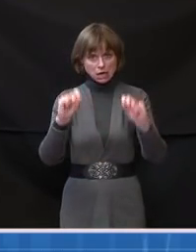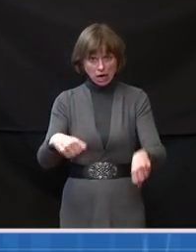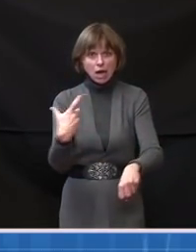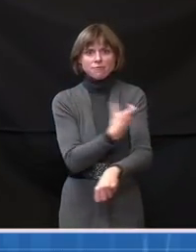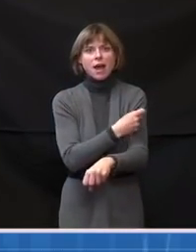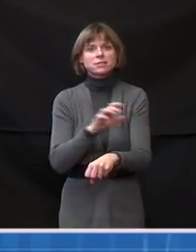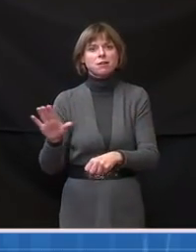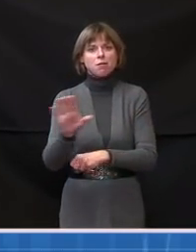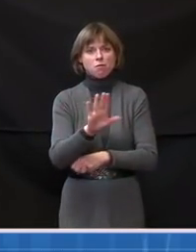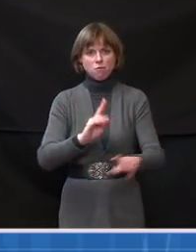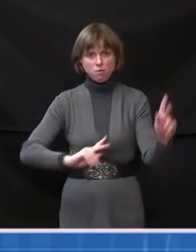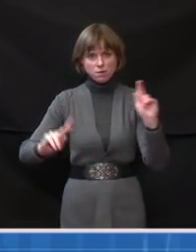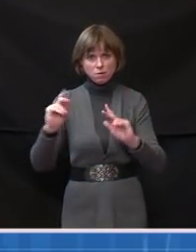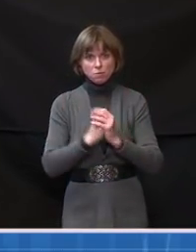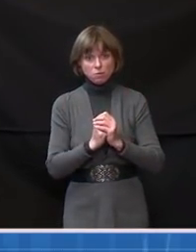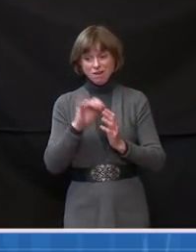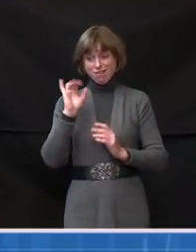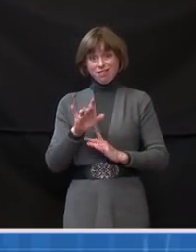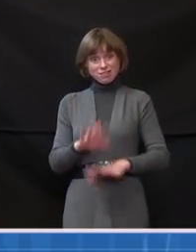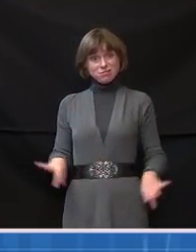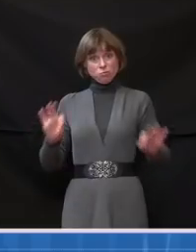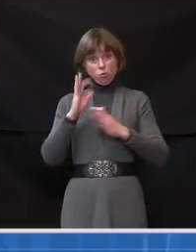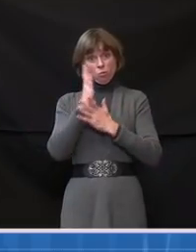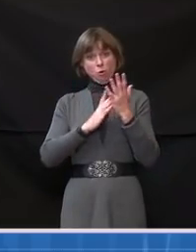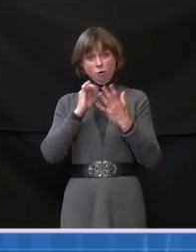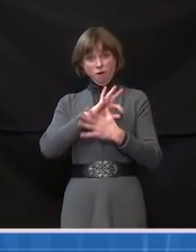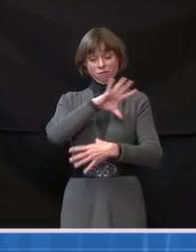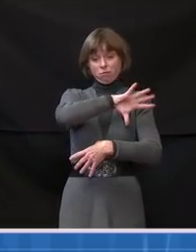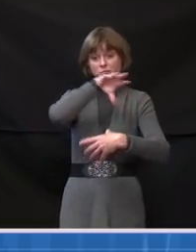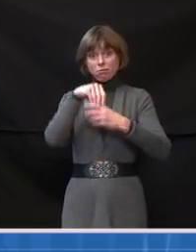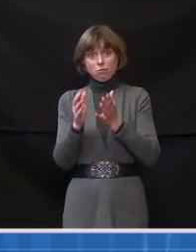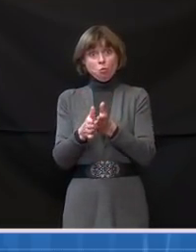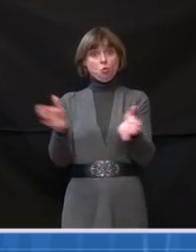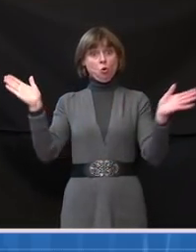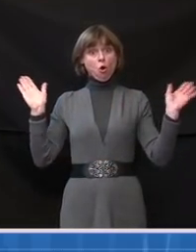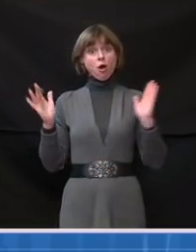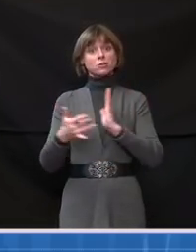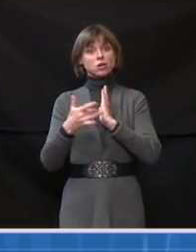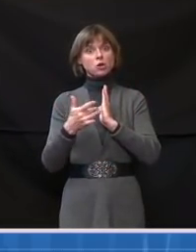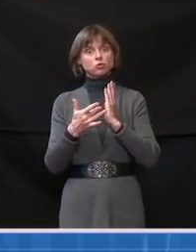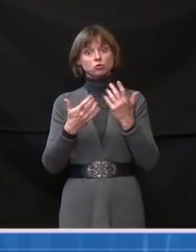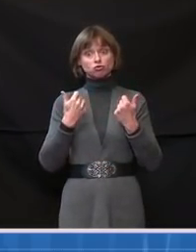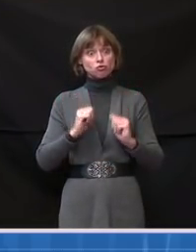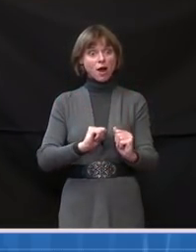are an important part of our broader strategy to ensure we are reaching everyone with our response.